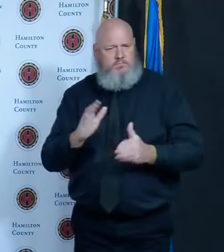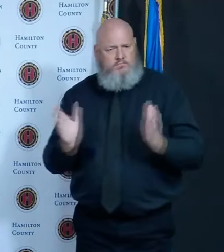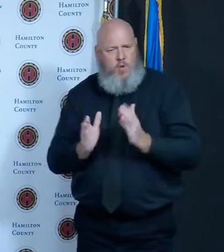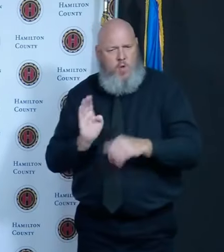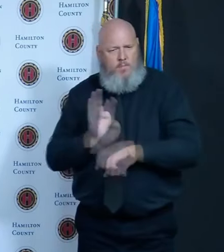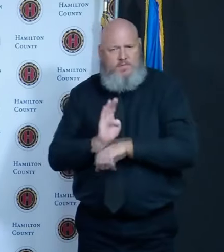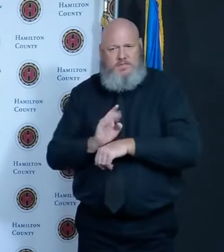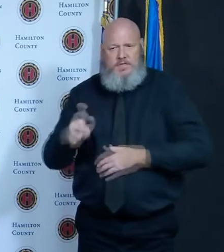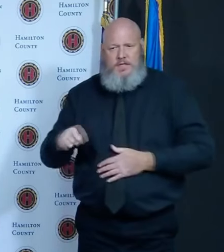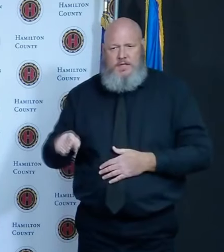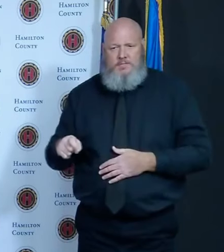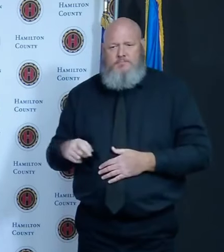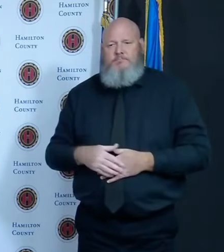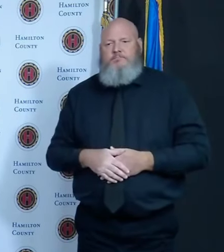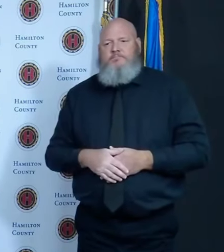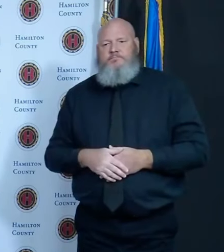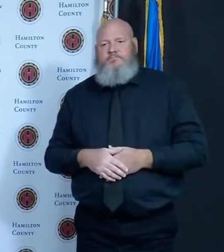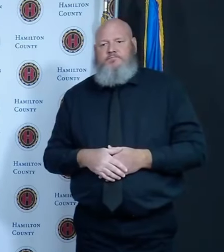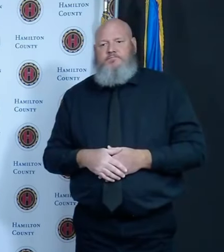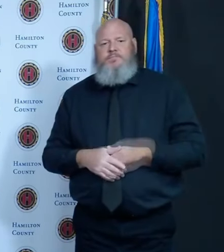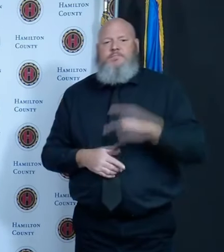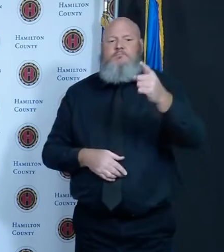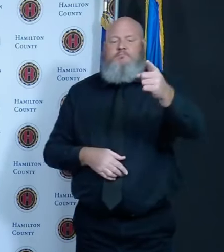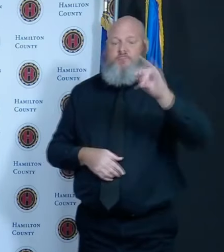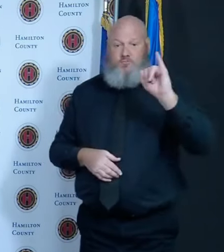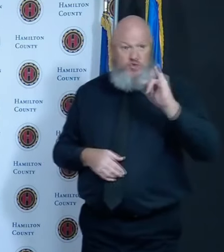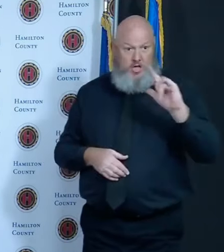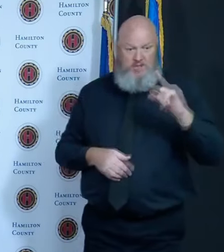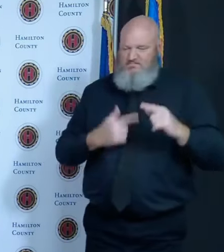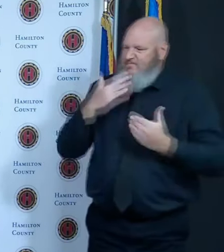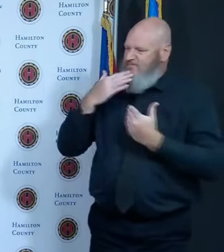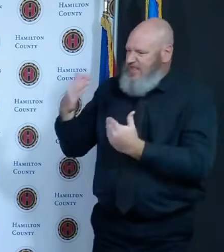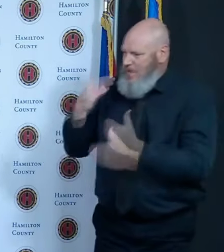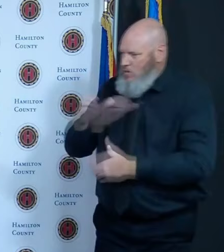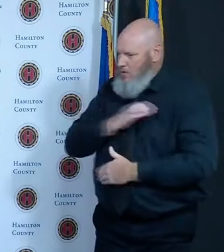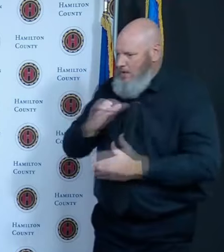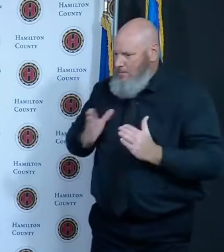want to start by thanking you for having these regular press conferences I think